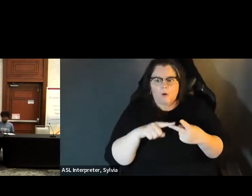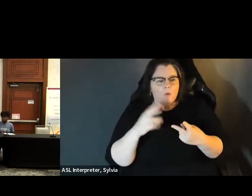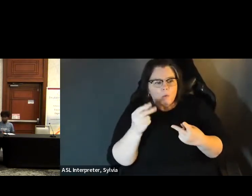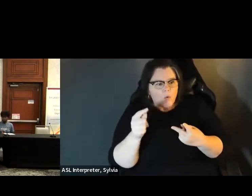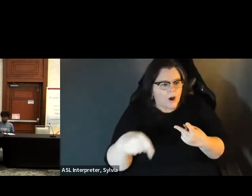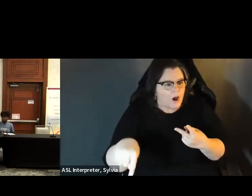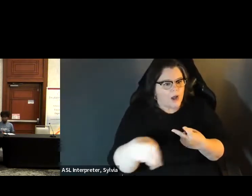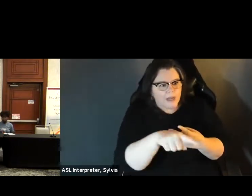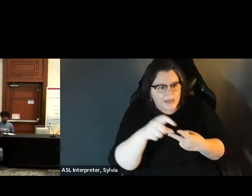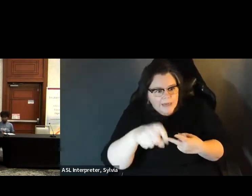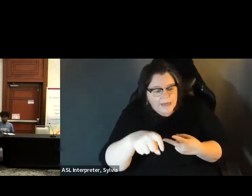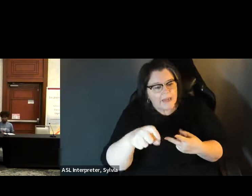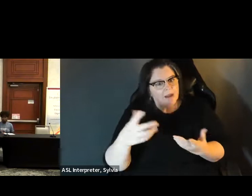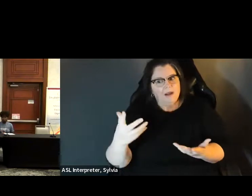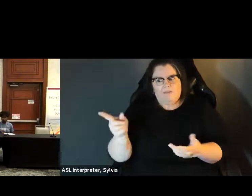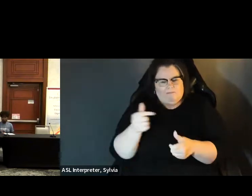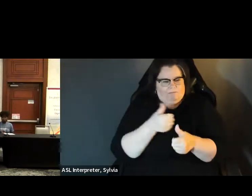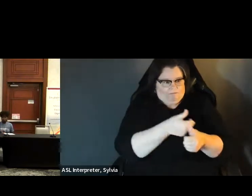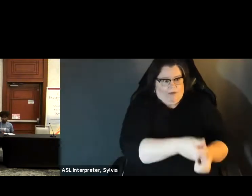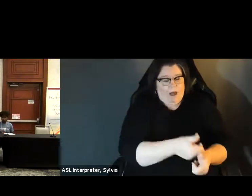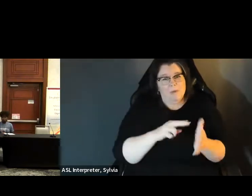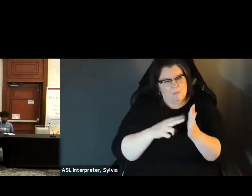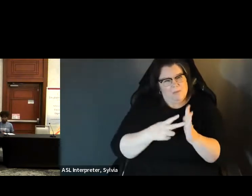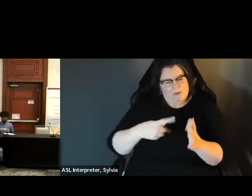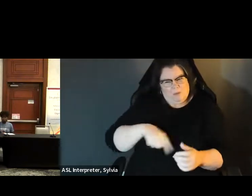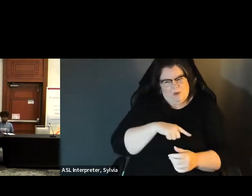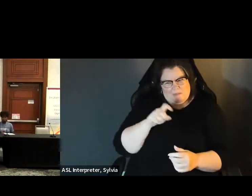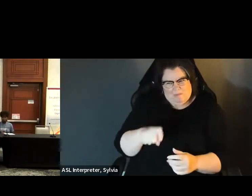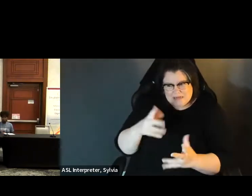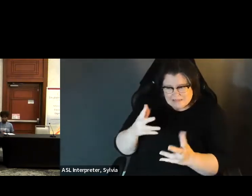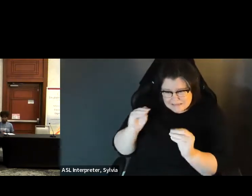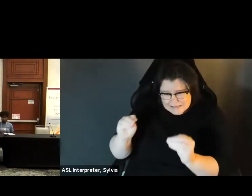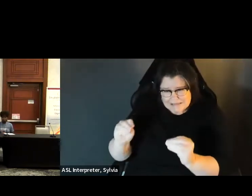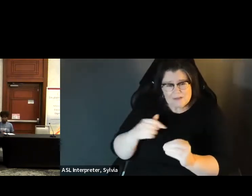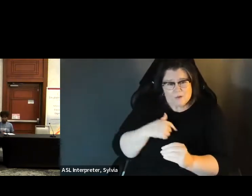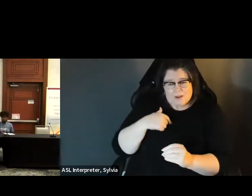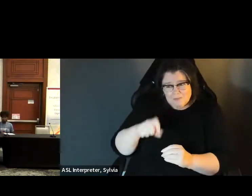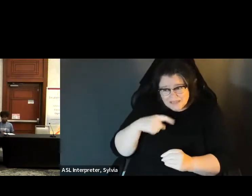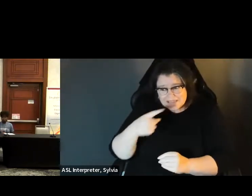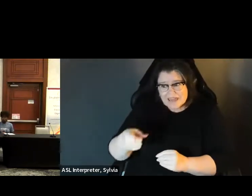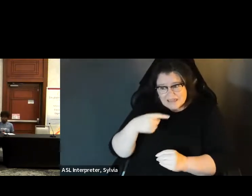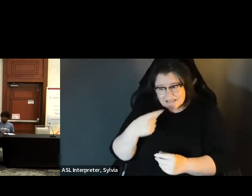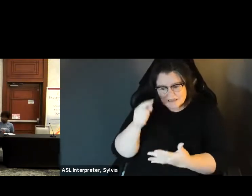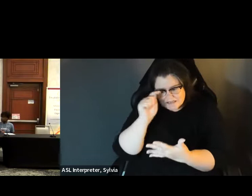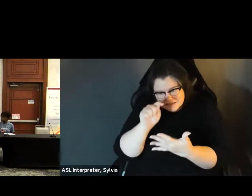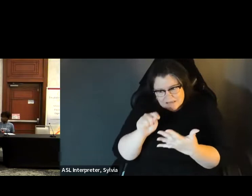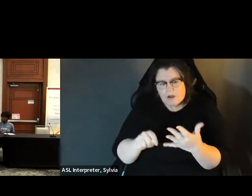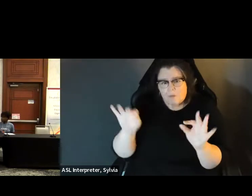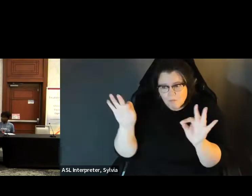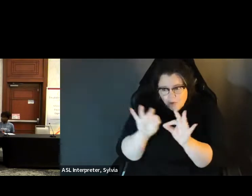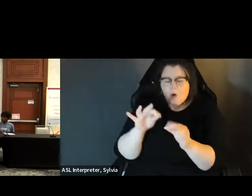decisions on what pressure, what advice, what information they are given. It's up to us to educate them to indicate